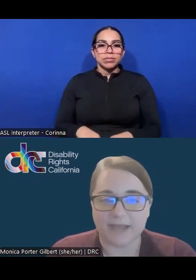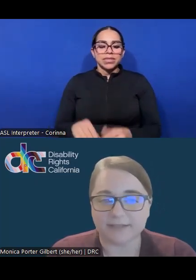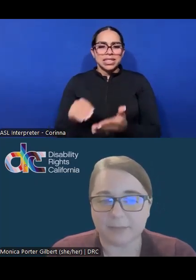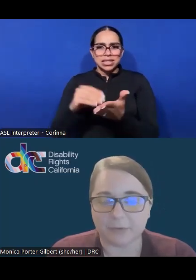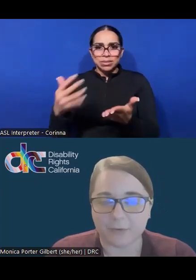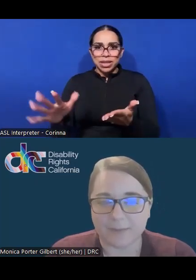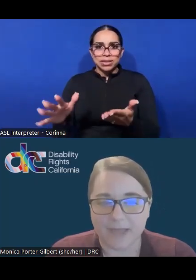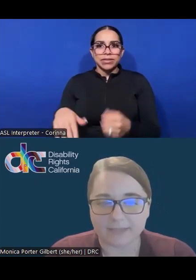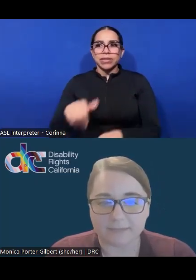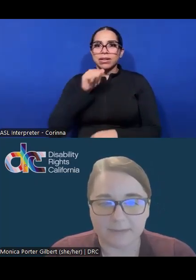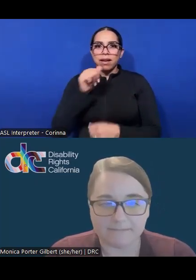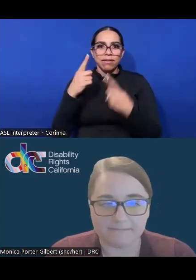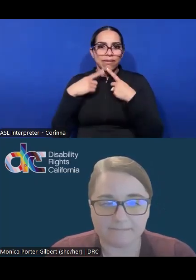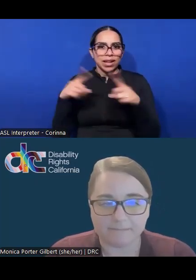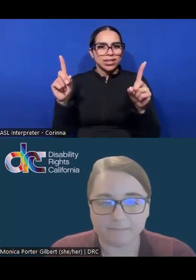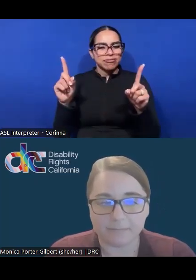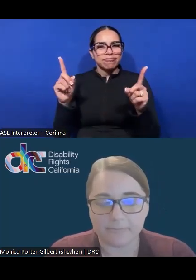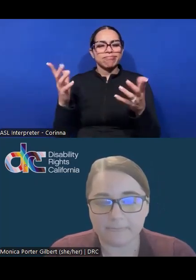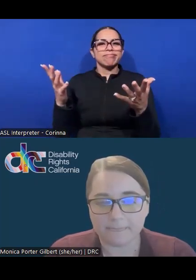as that program has been.